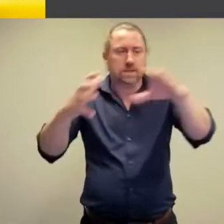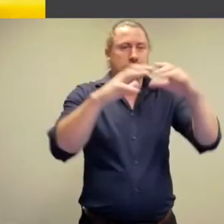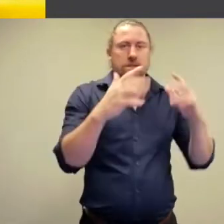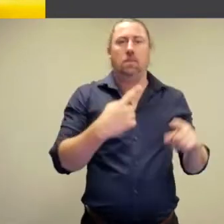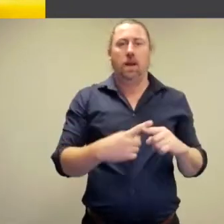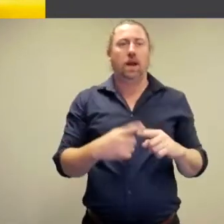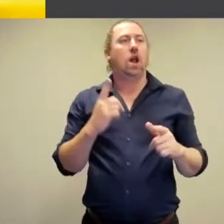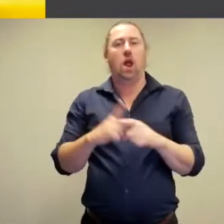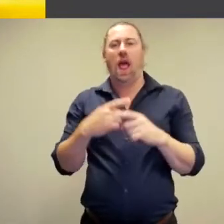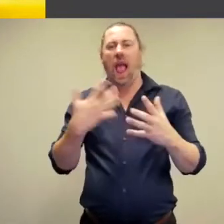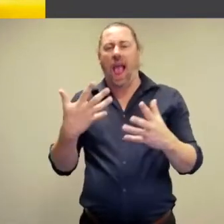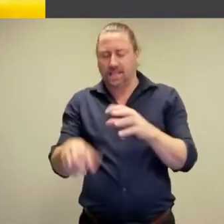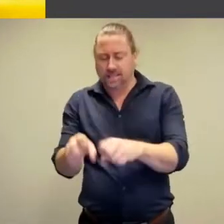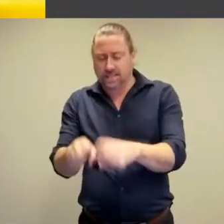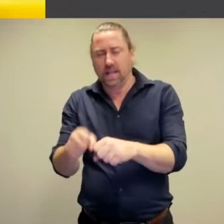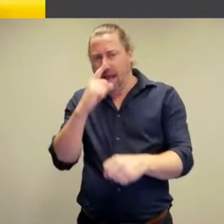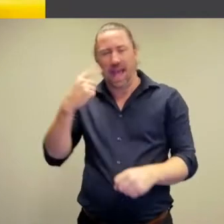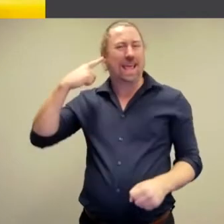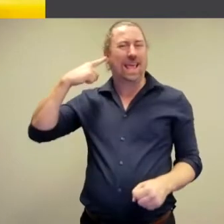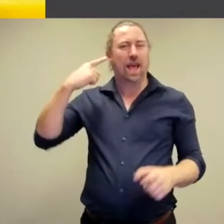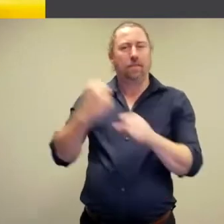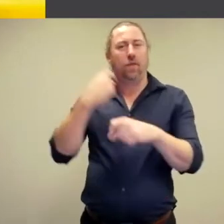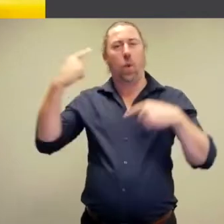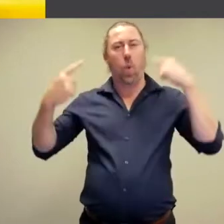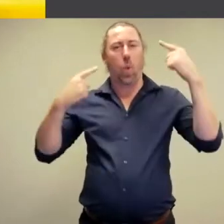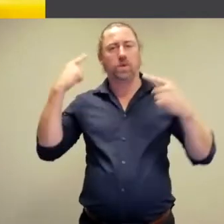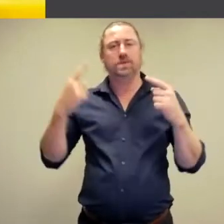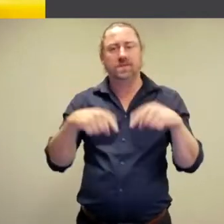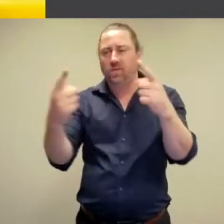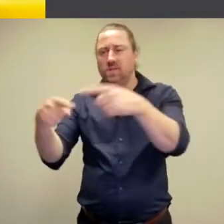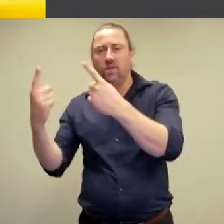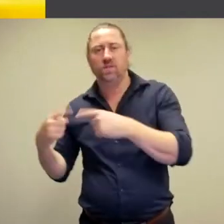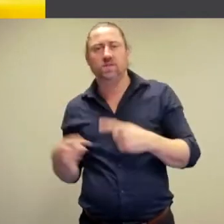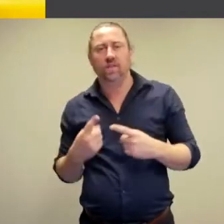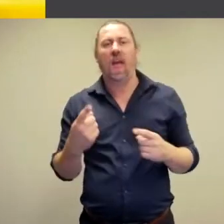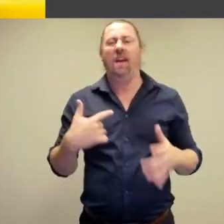hands rifling through them, producing